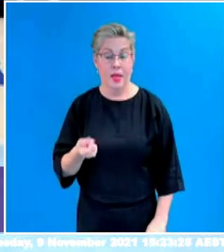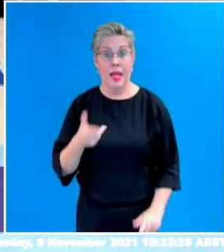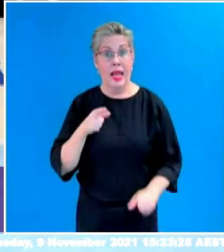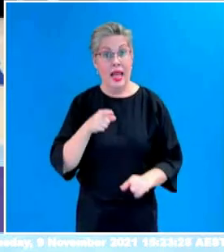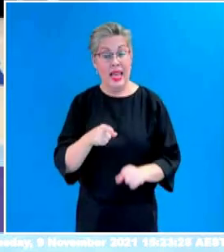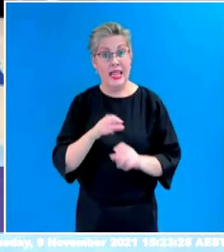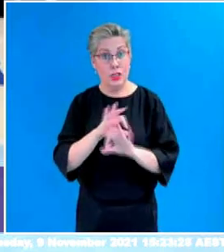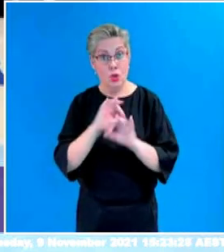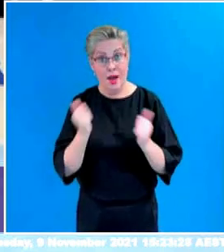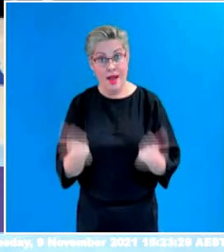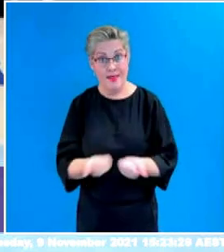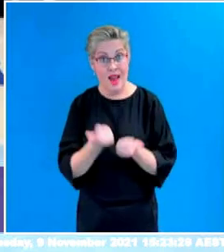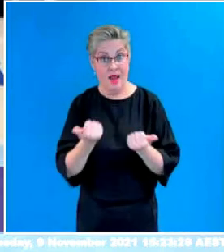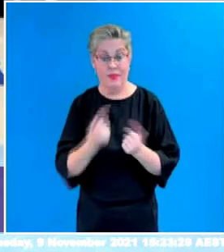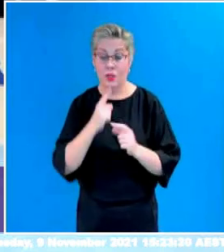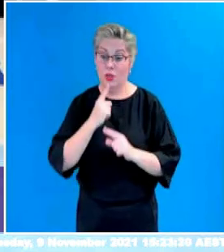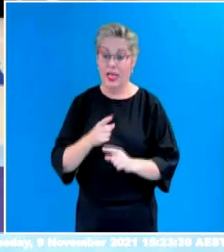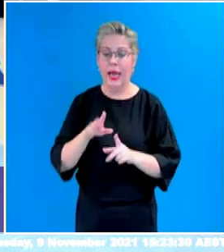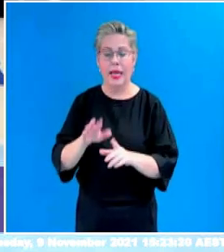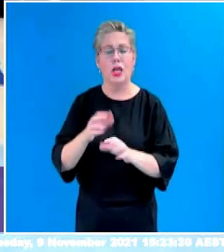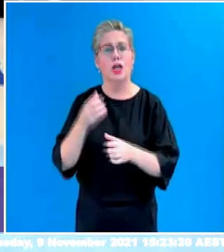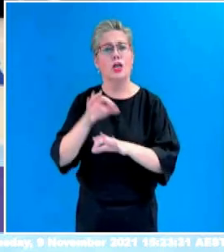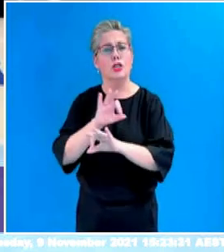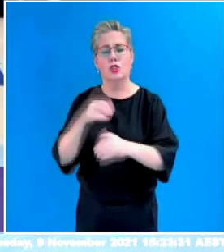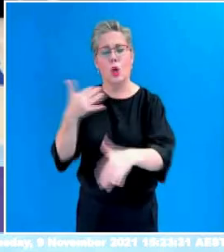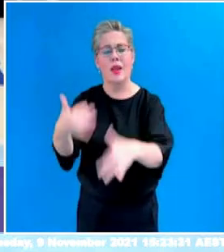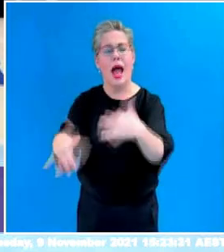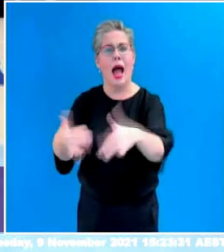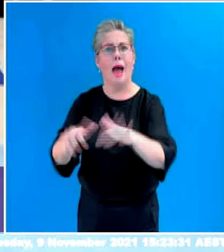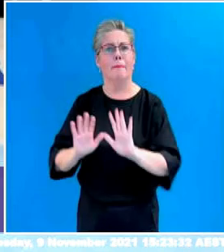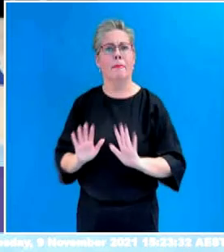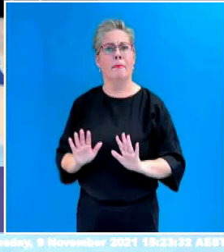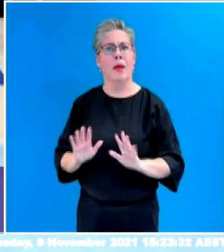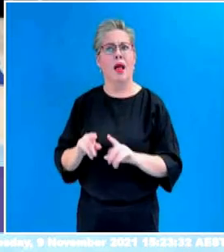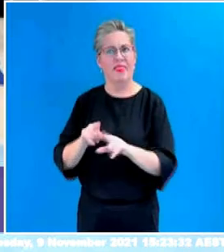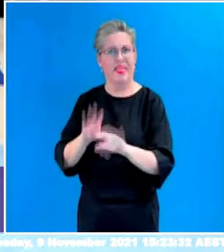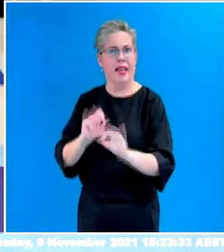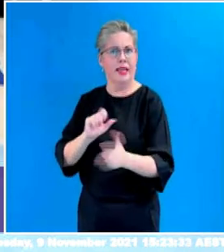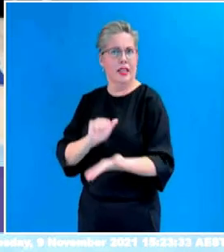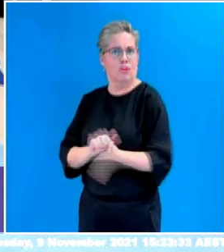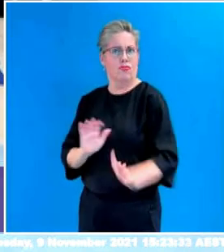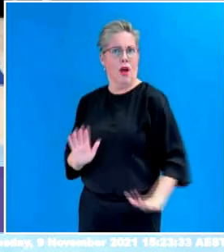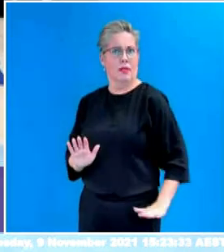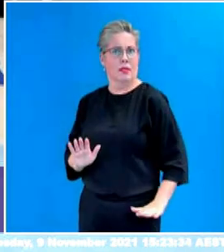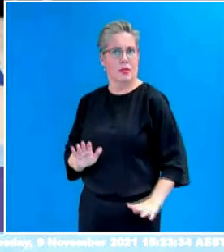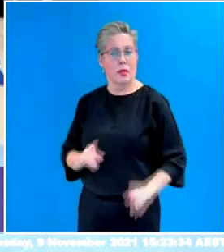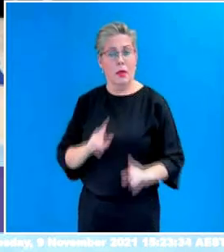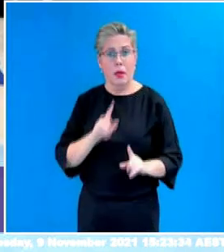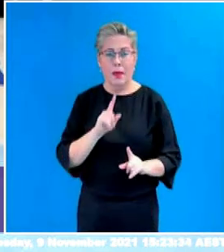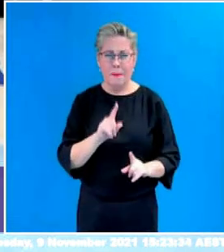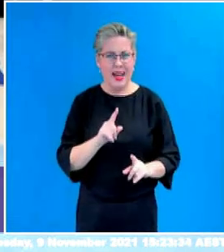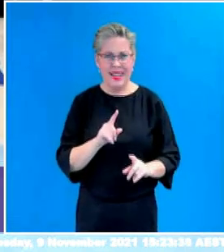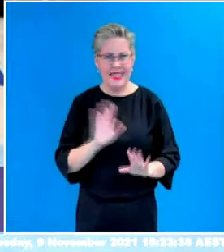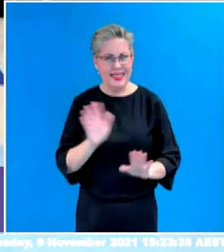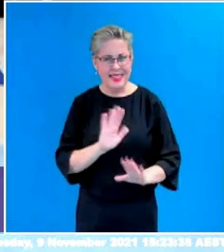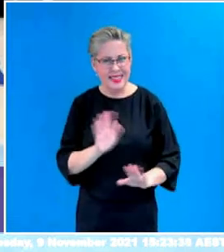"Oh, well, as long as we don't harm them, it's okay." Actually, for some people with impairment it's an obligation